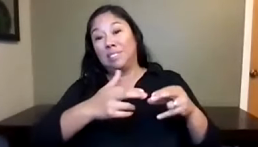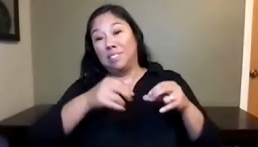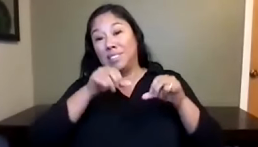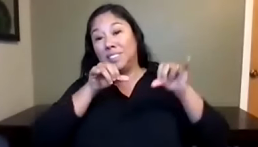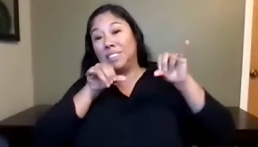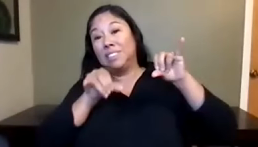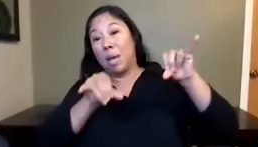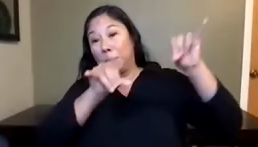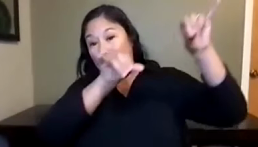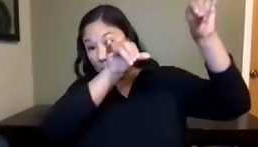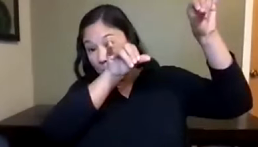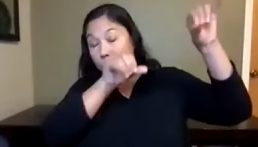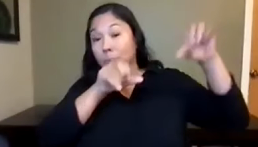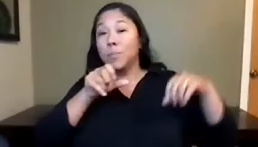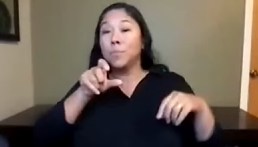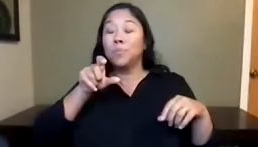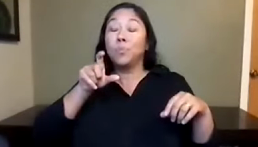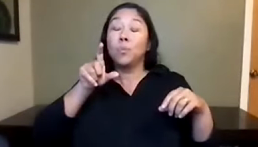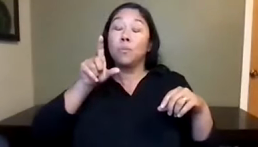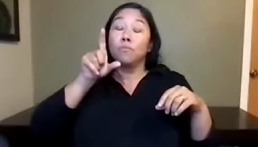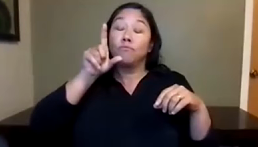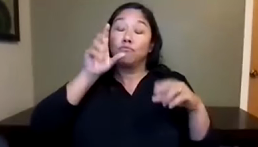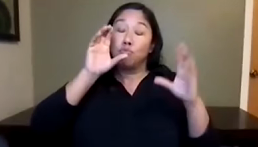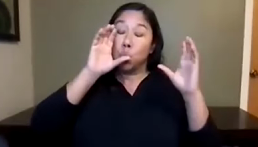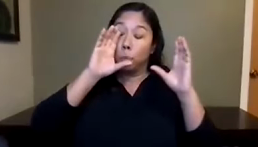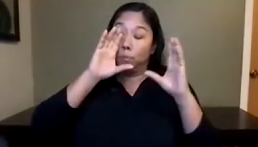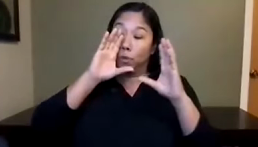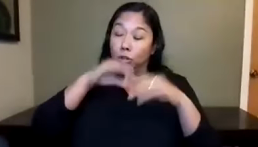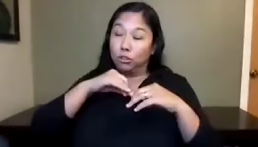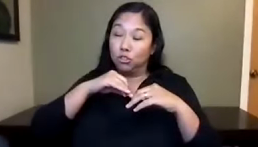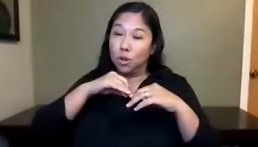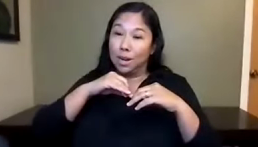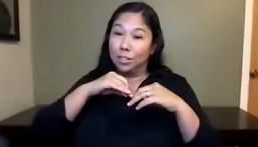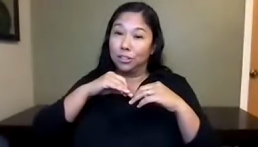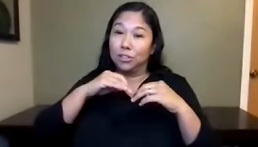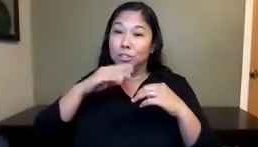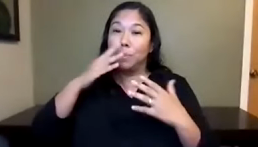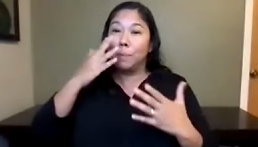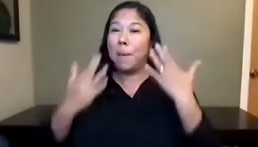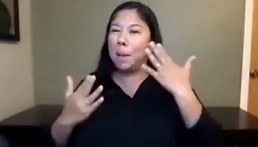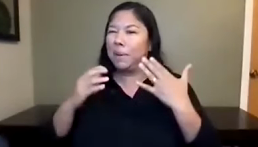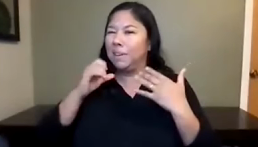The strange thing about this, or maybe one of the reasons why there is so much